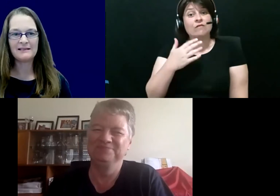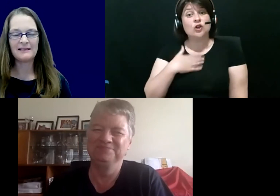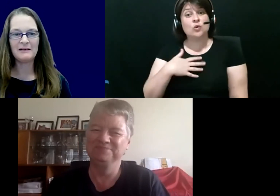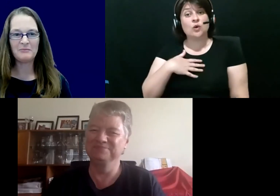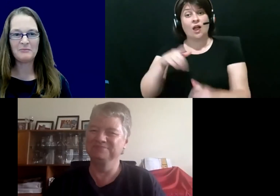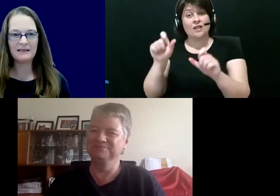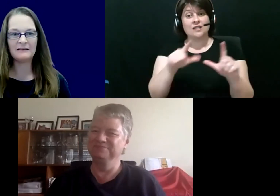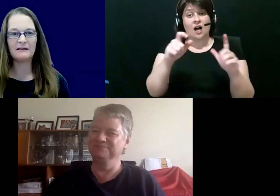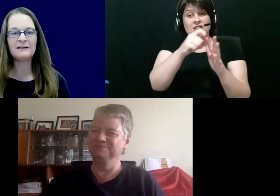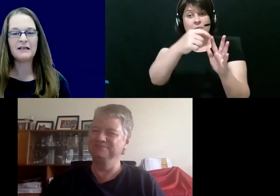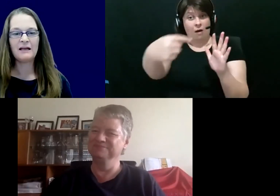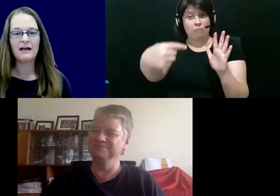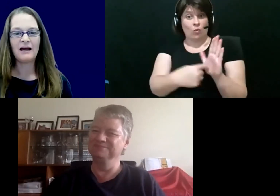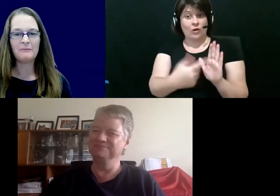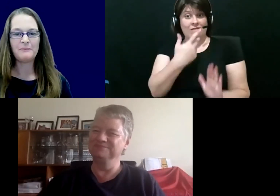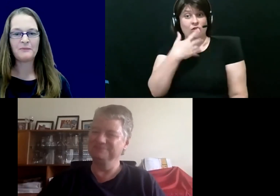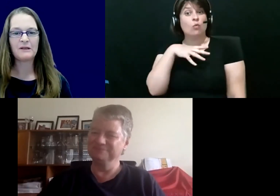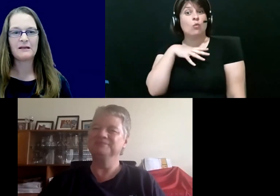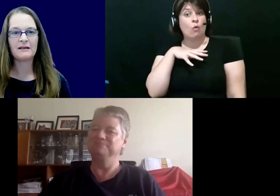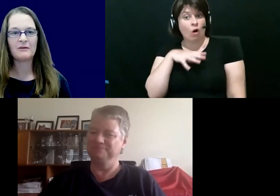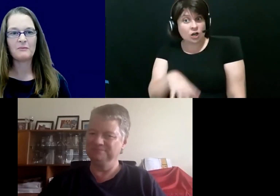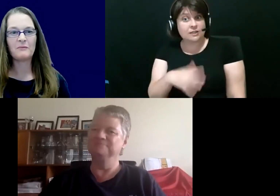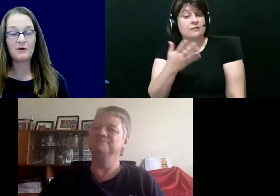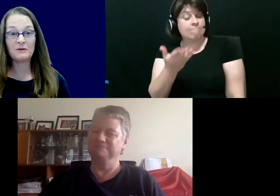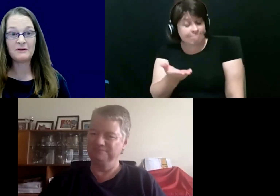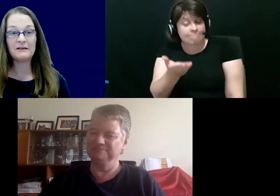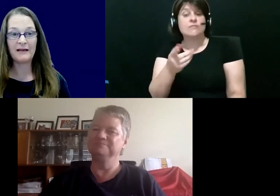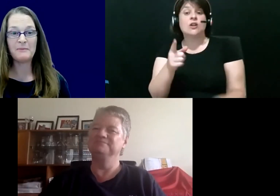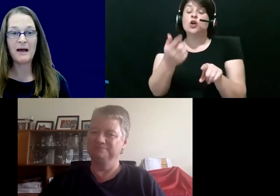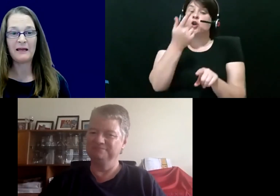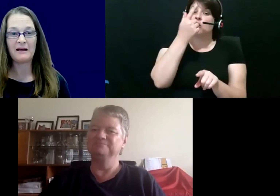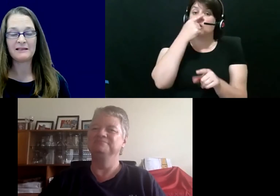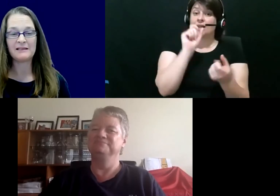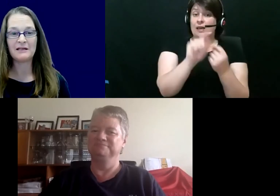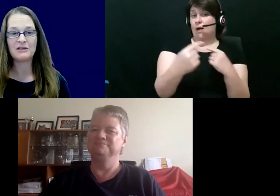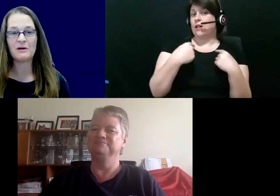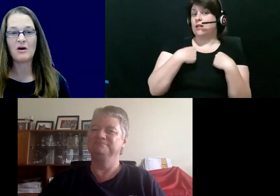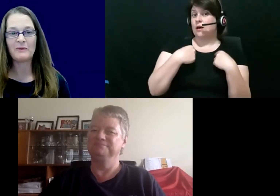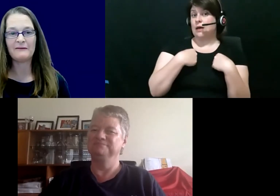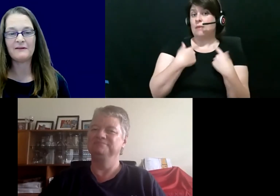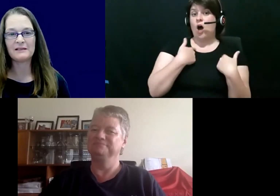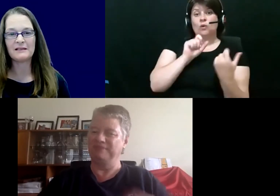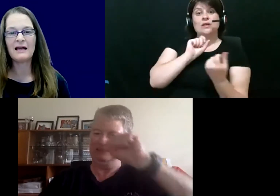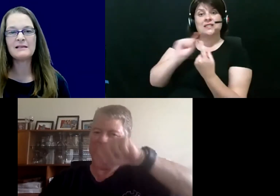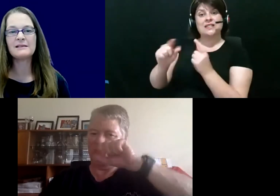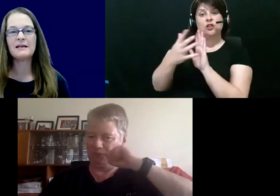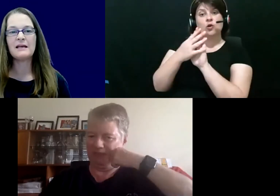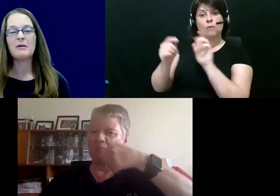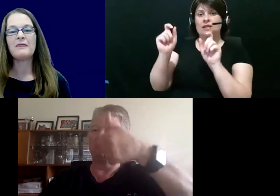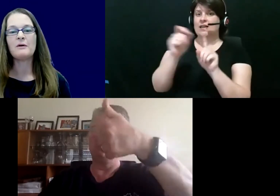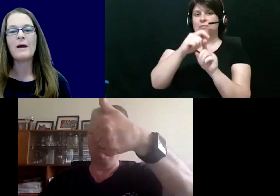in particular, you could email me and I could send you a copy of the slides, but the webinar --